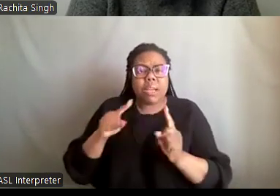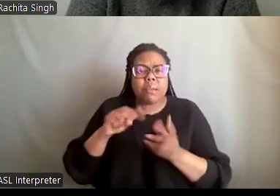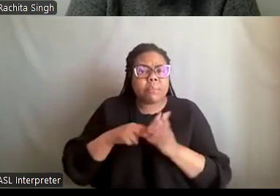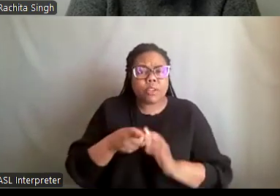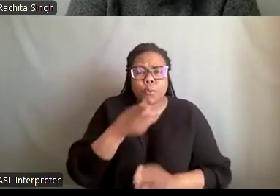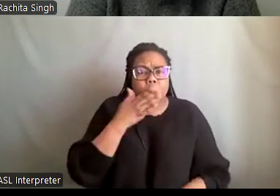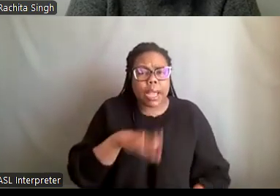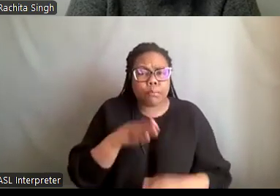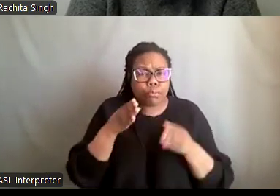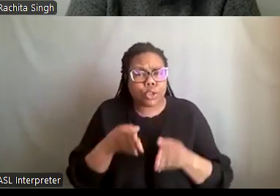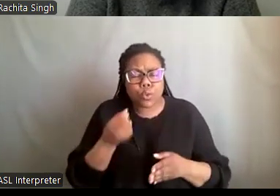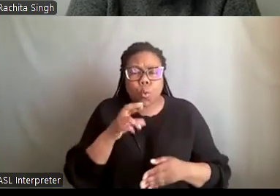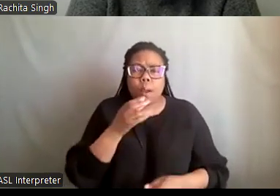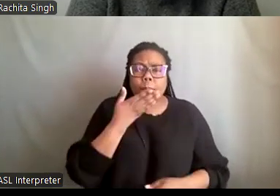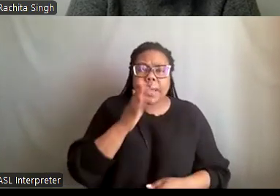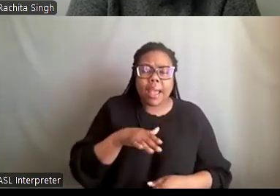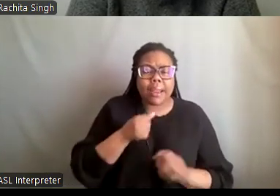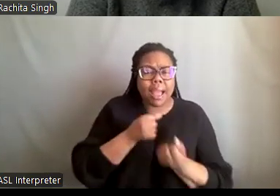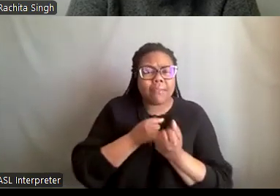would say right now.